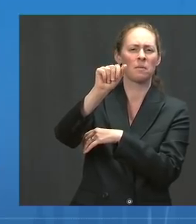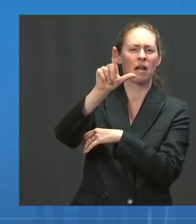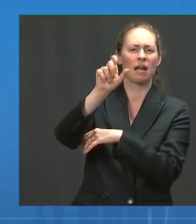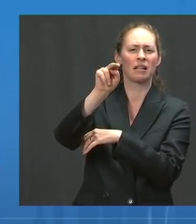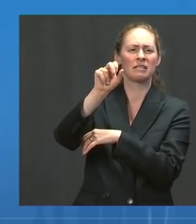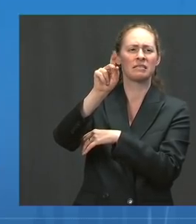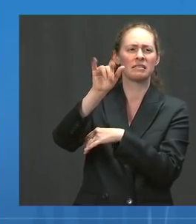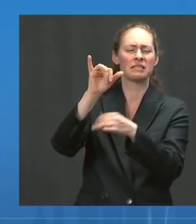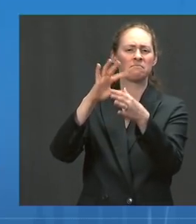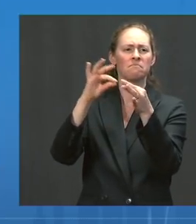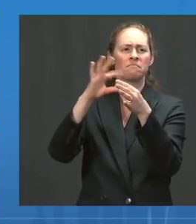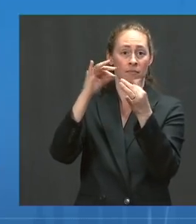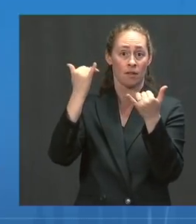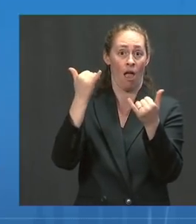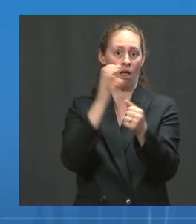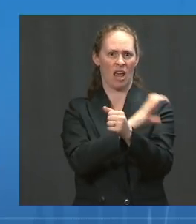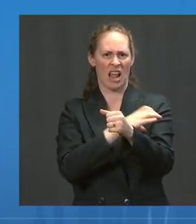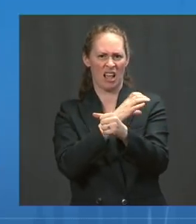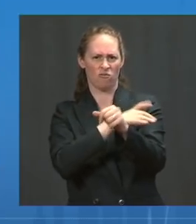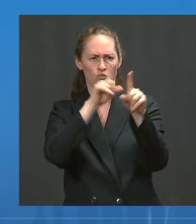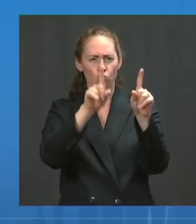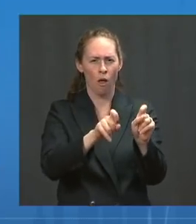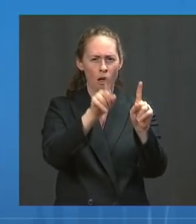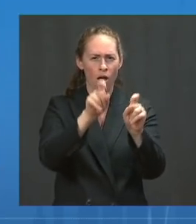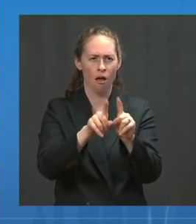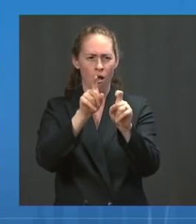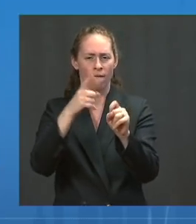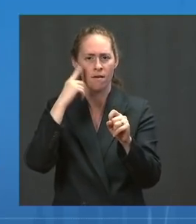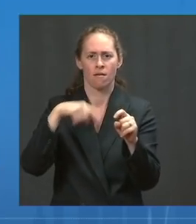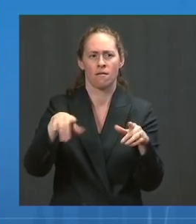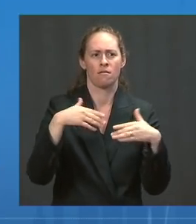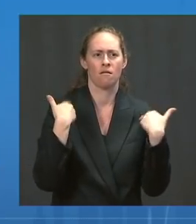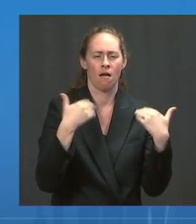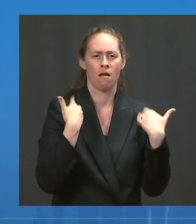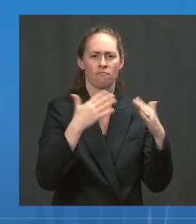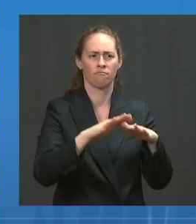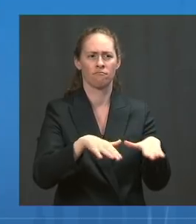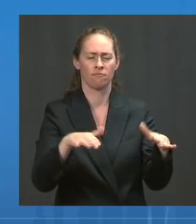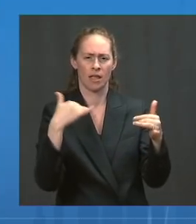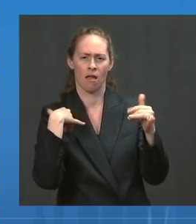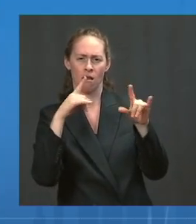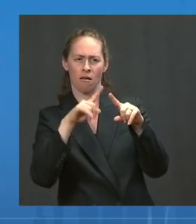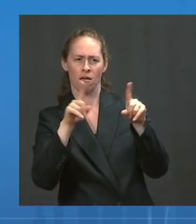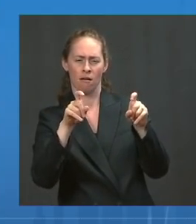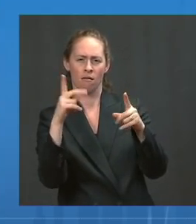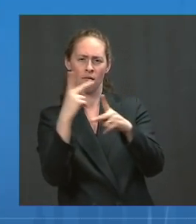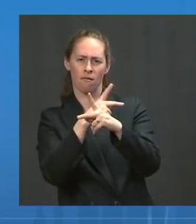that are in progress are doing an age de-escalation; that relates the second part of the questioner's question.